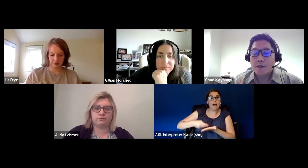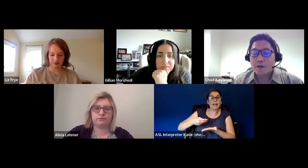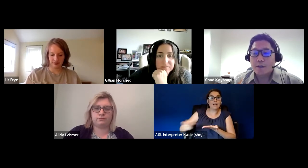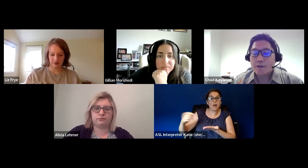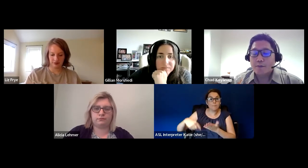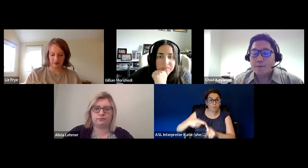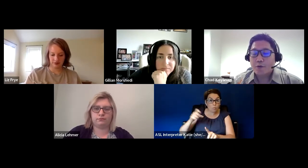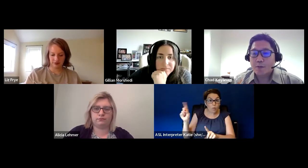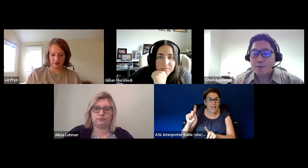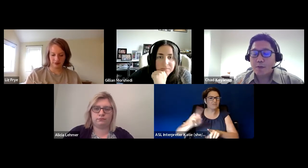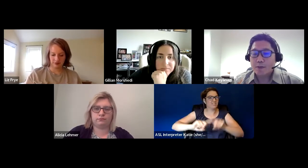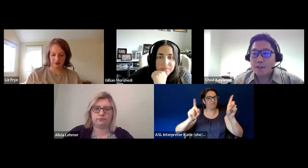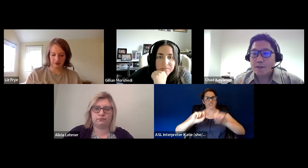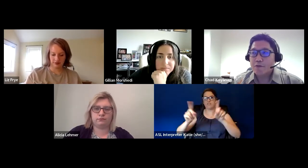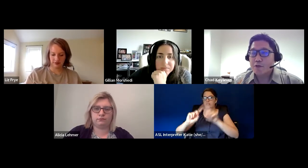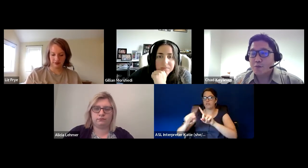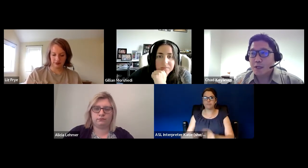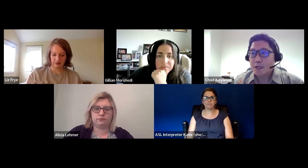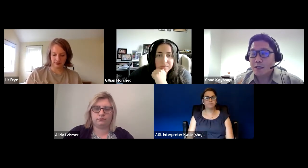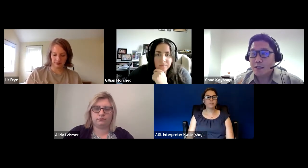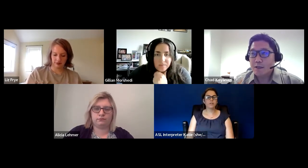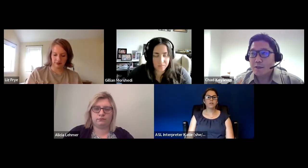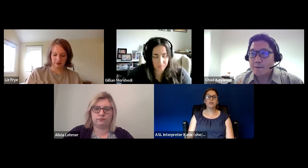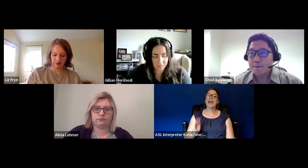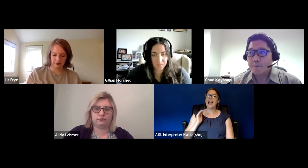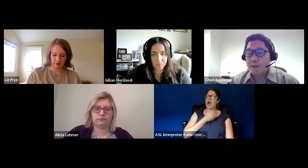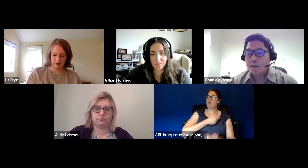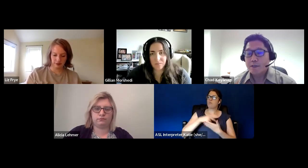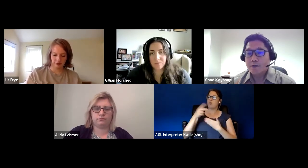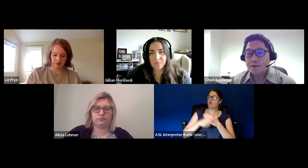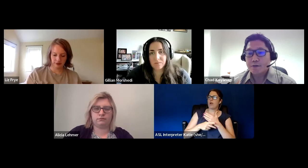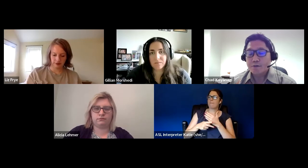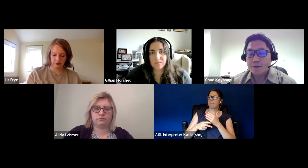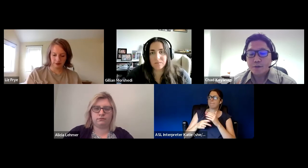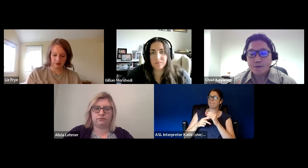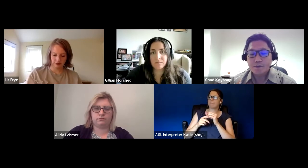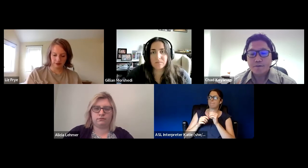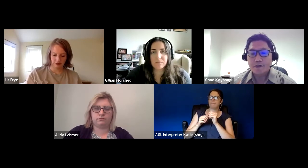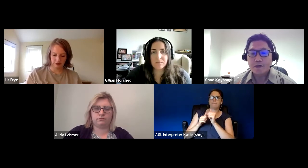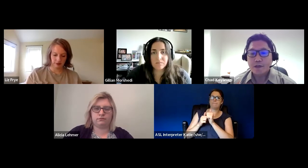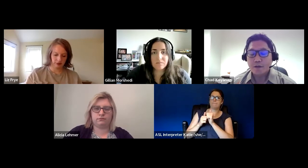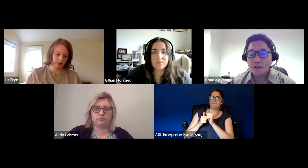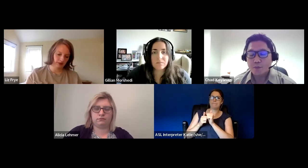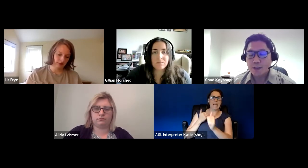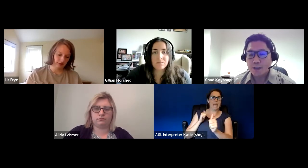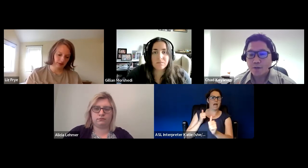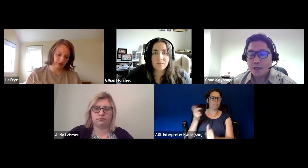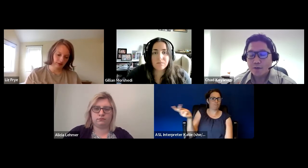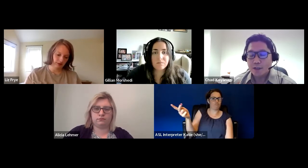Our program is probably a few years behind the other two in terms of how long it's been around